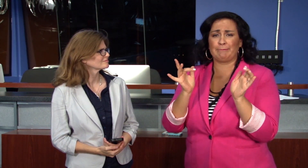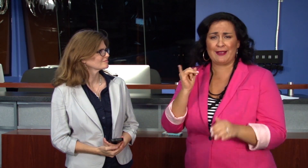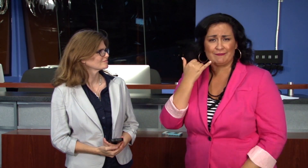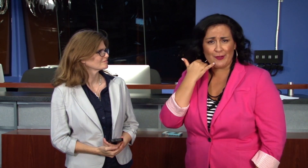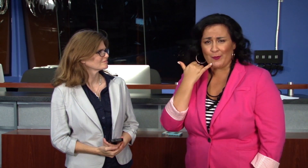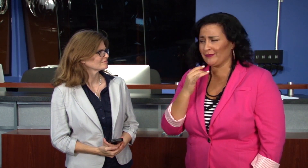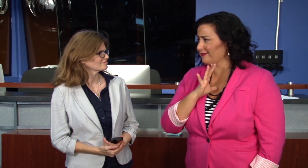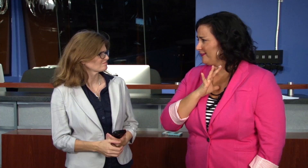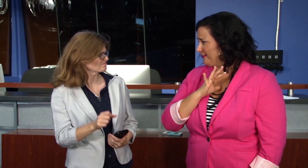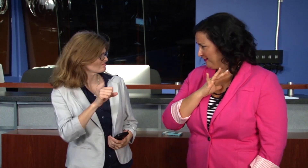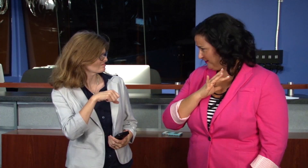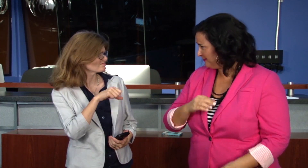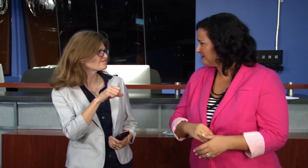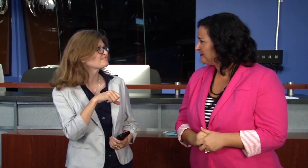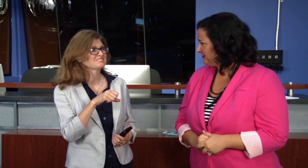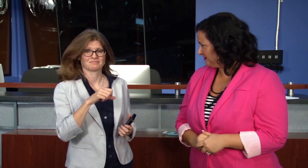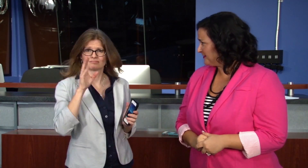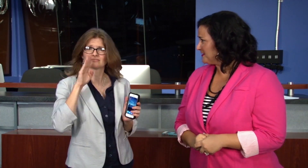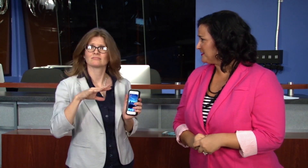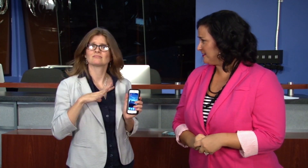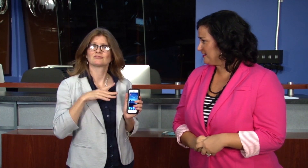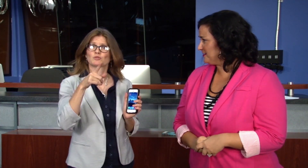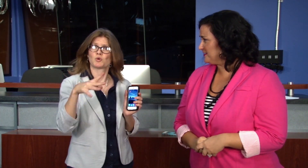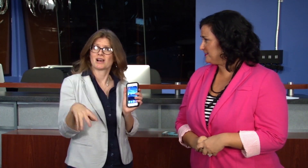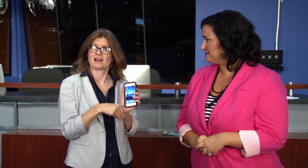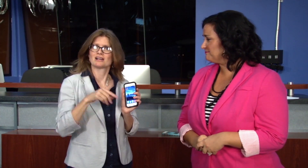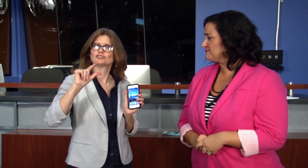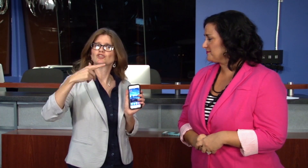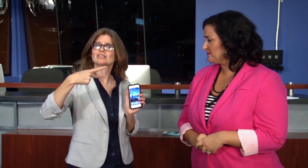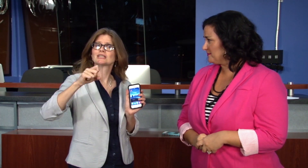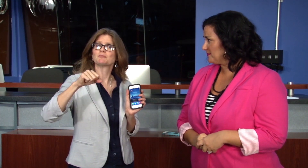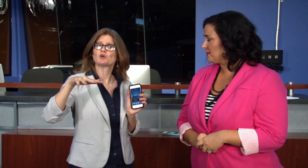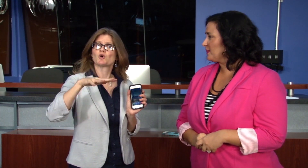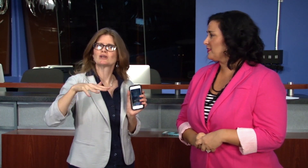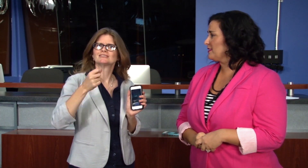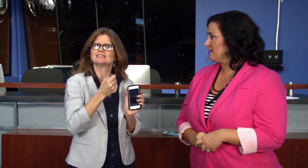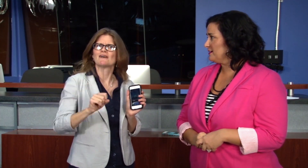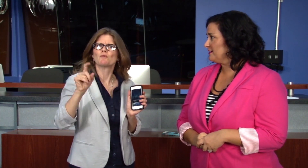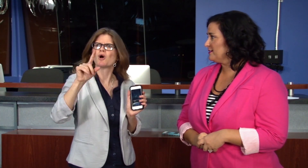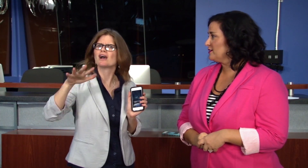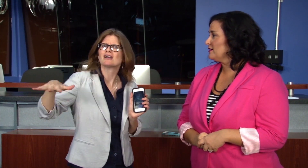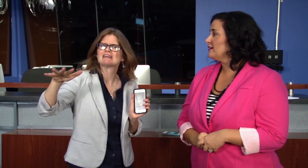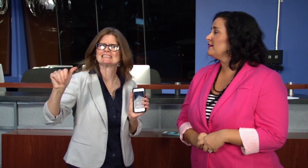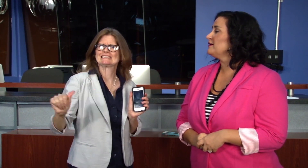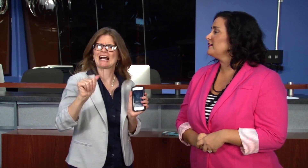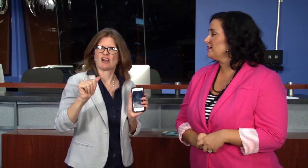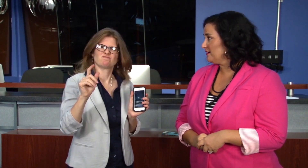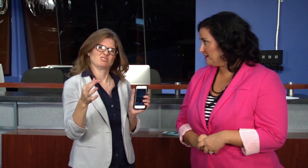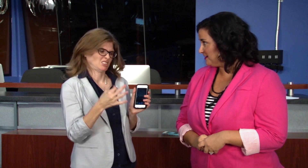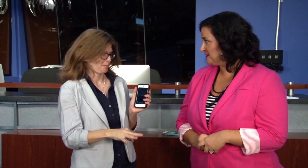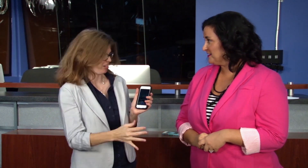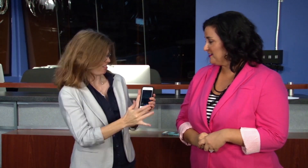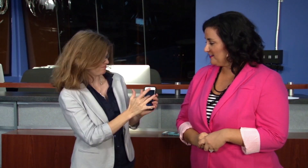Melissa, that’s right! One app students should download is called Emergensee. It allows